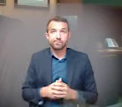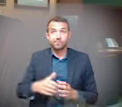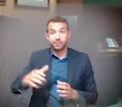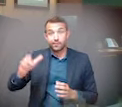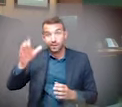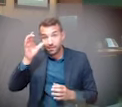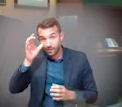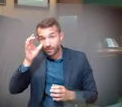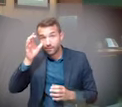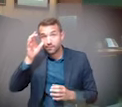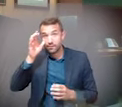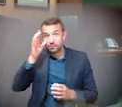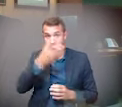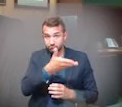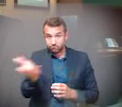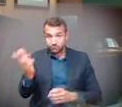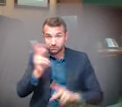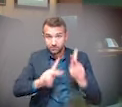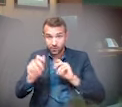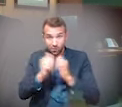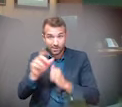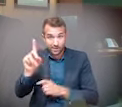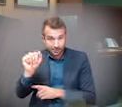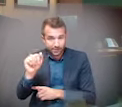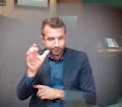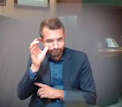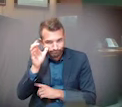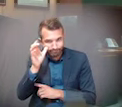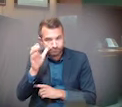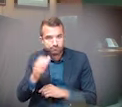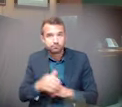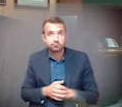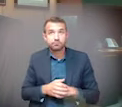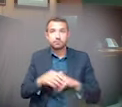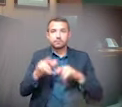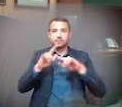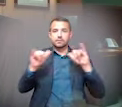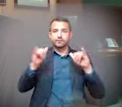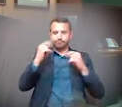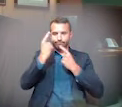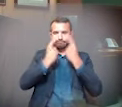to people with disabilities and we are thinking about systemic racism